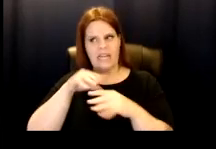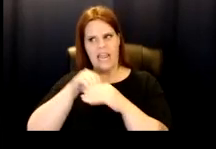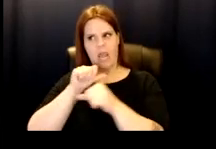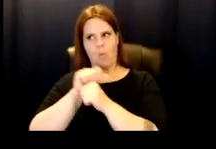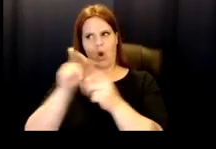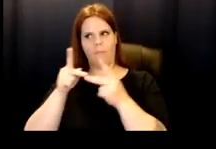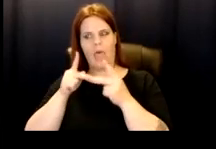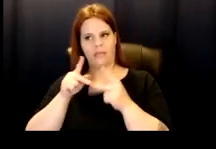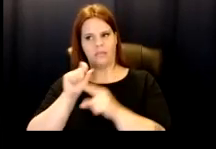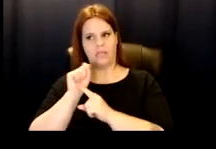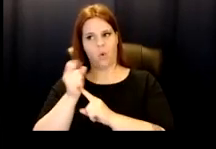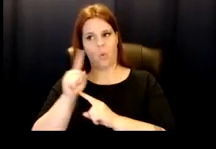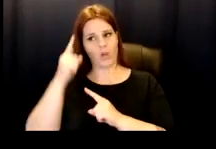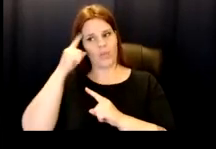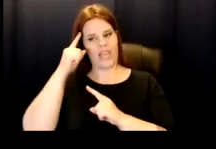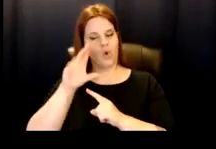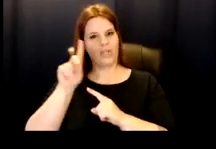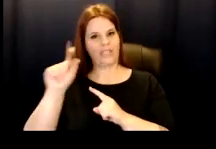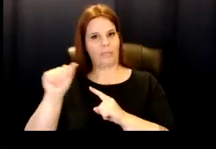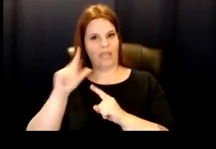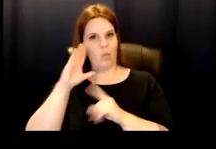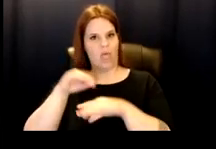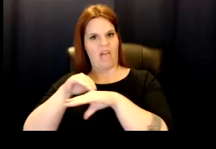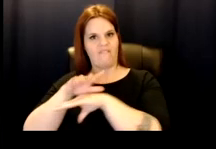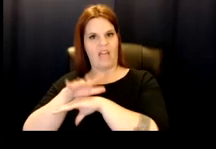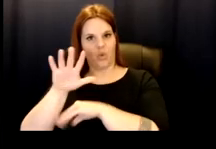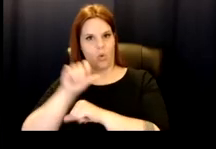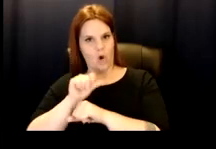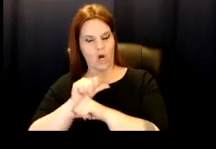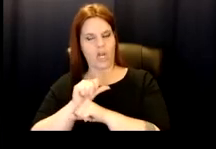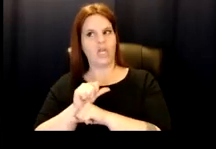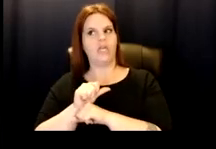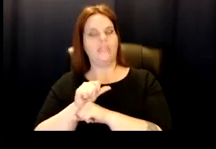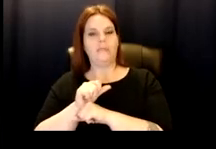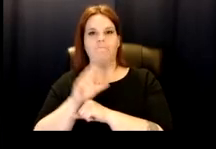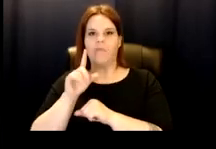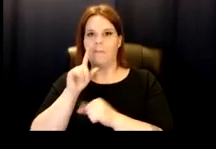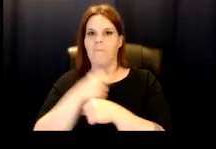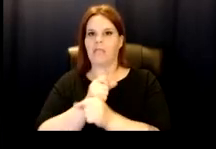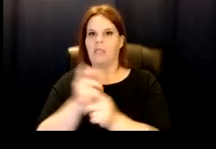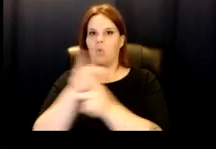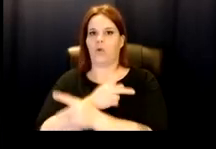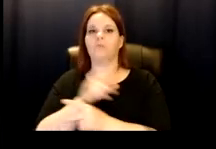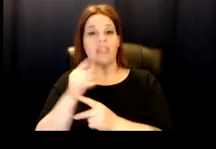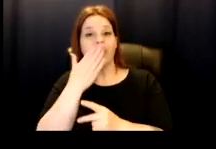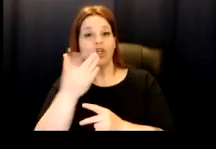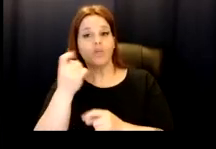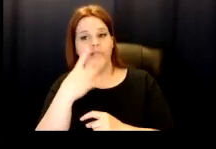may be salient, is only going to exacerbate it but it's a good question, thanks.